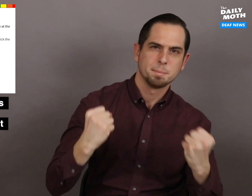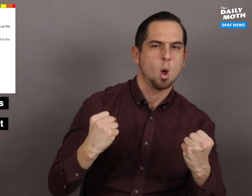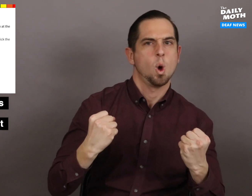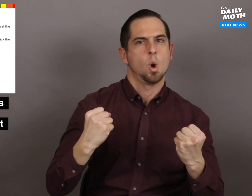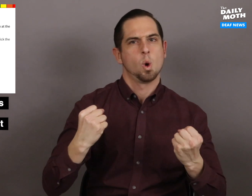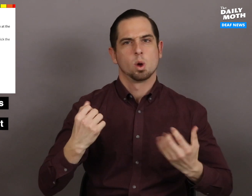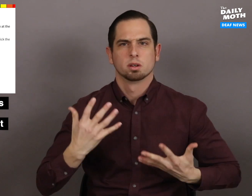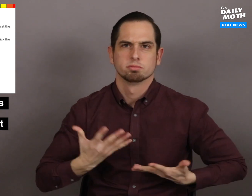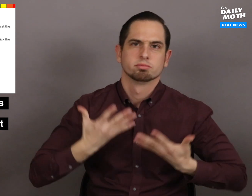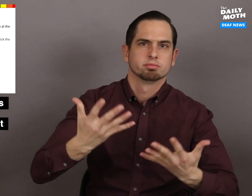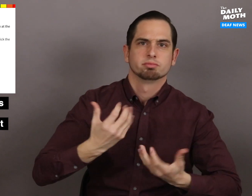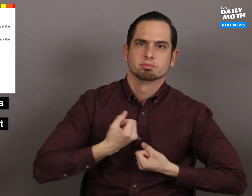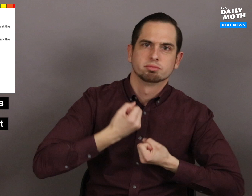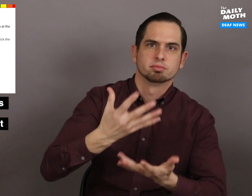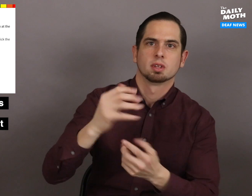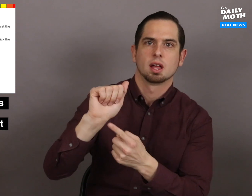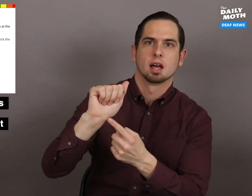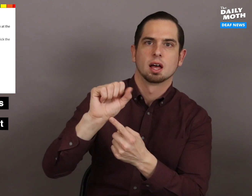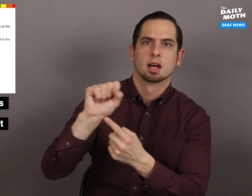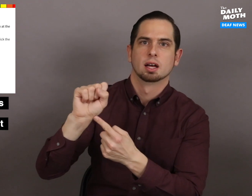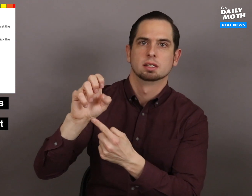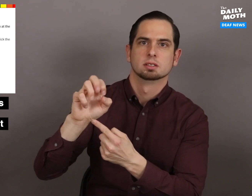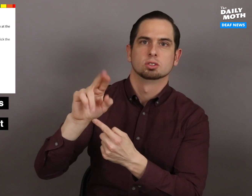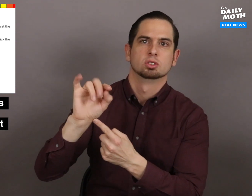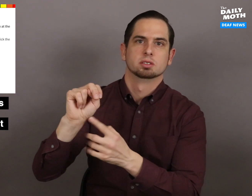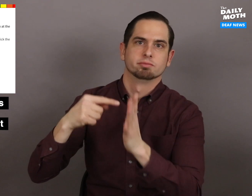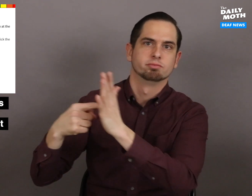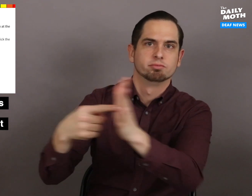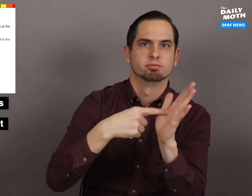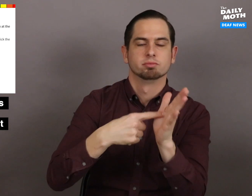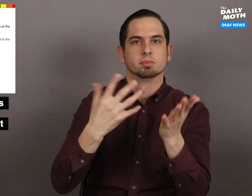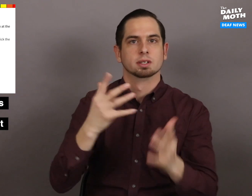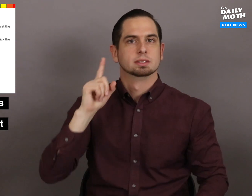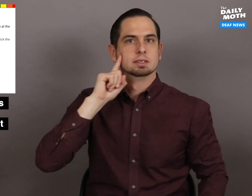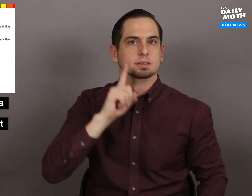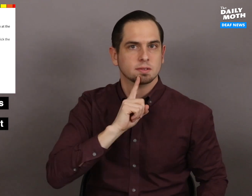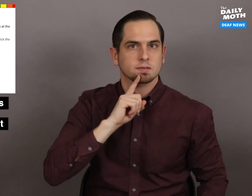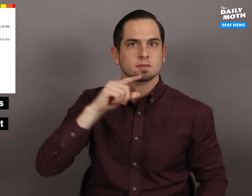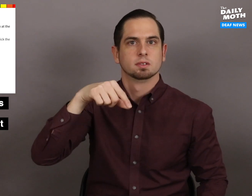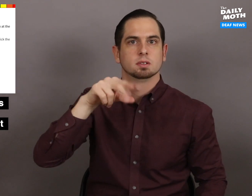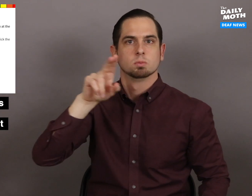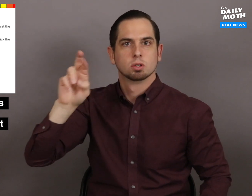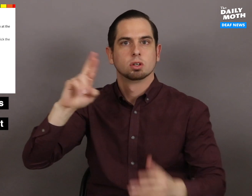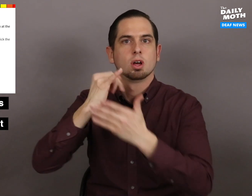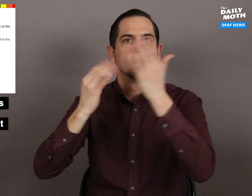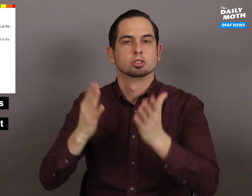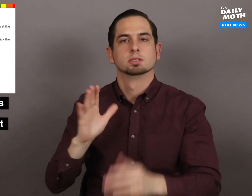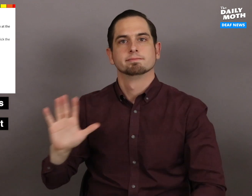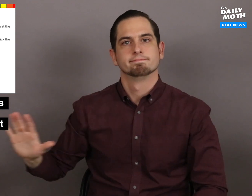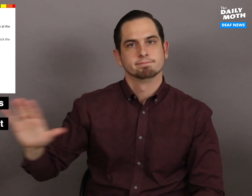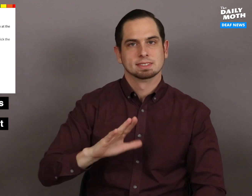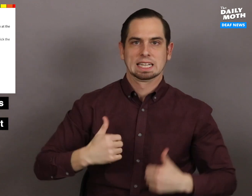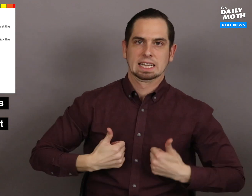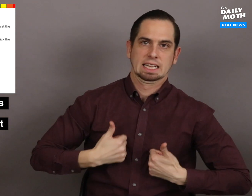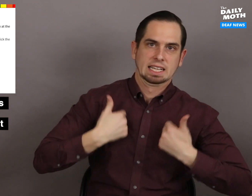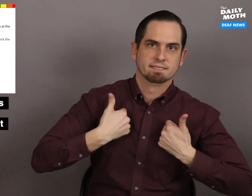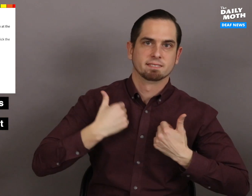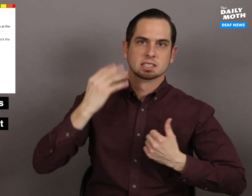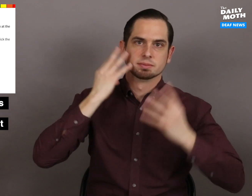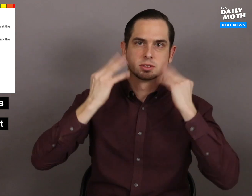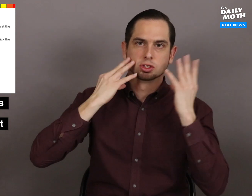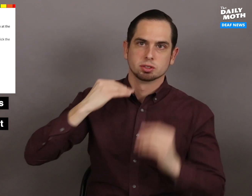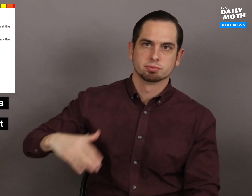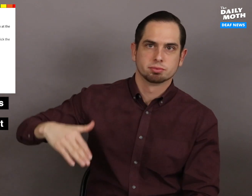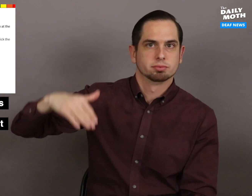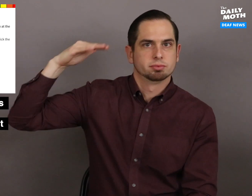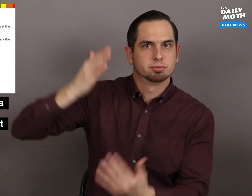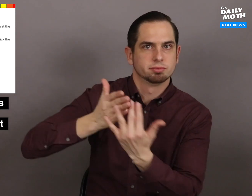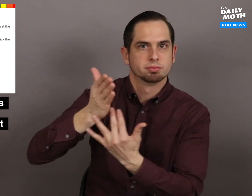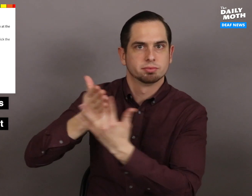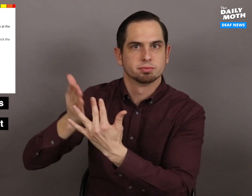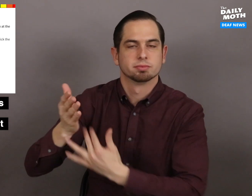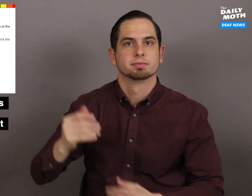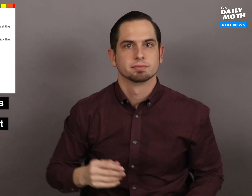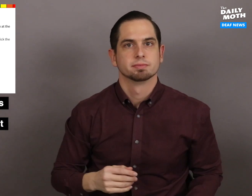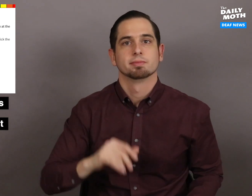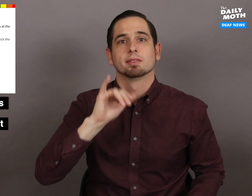a "bold assertion of Deaf Queer artists' lived experiences."